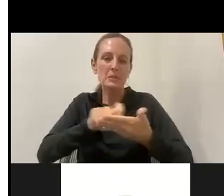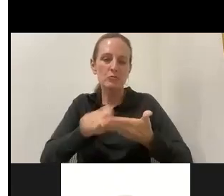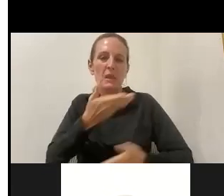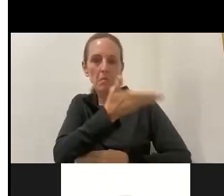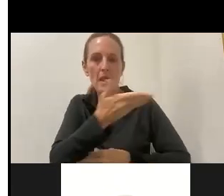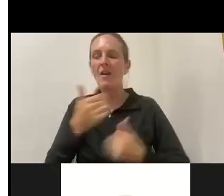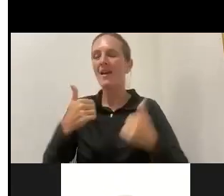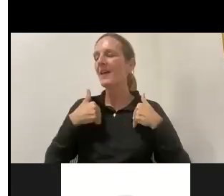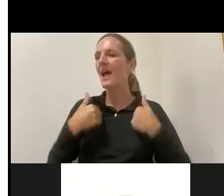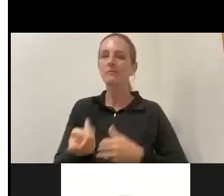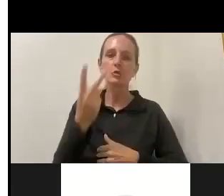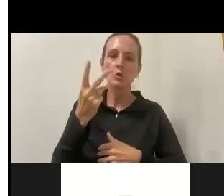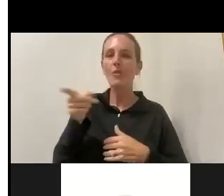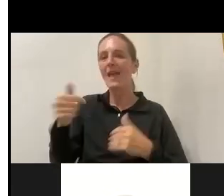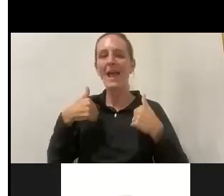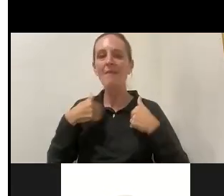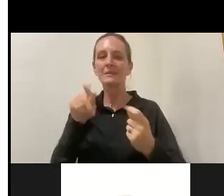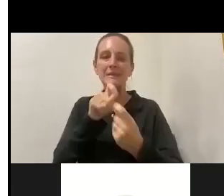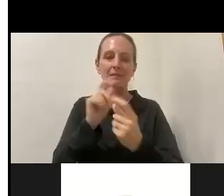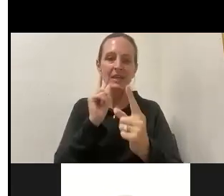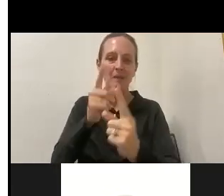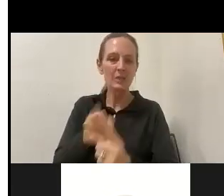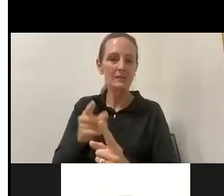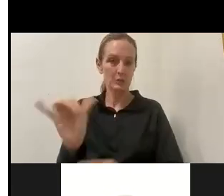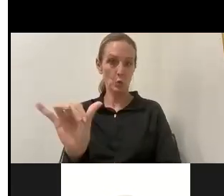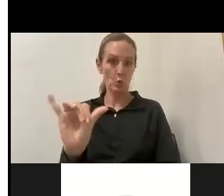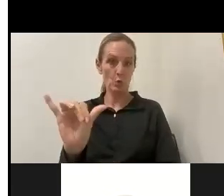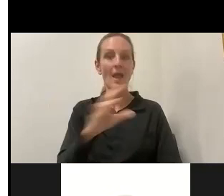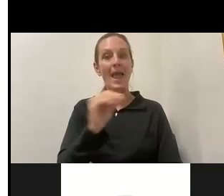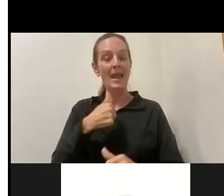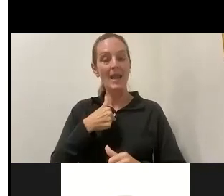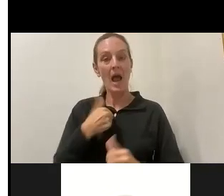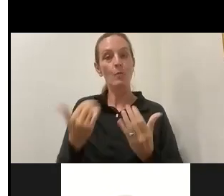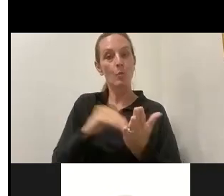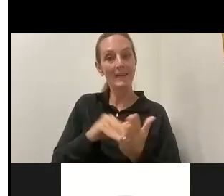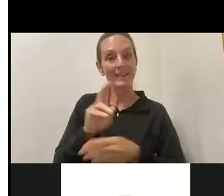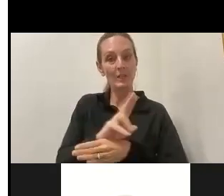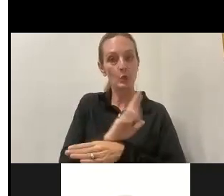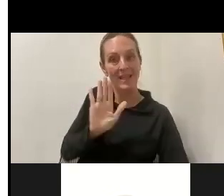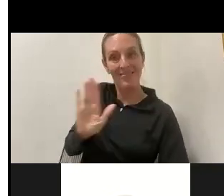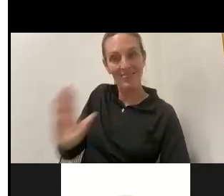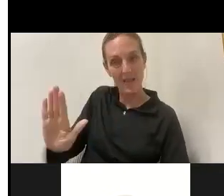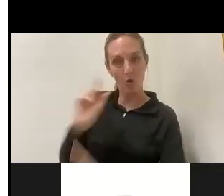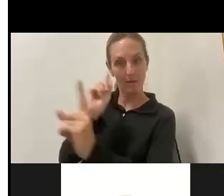funder might have specific objectives as well, and I will try to reuse those words in my proposal so